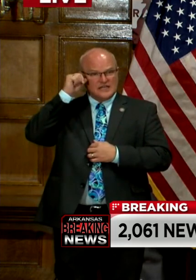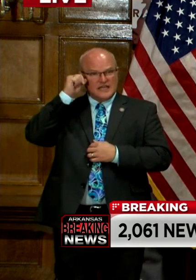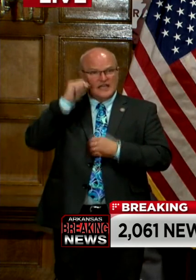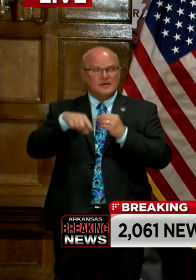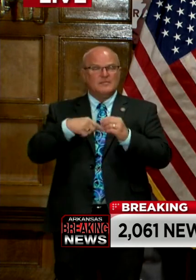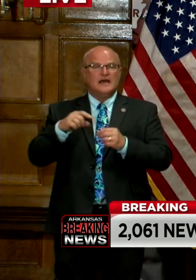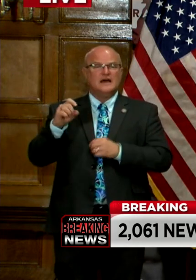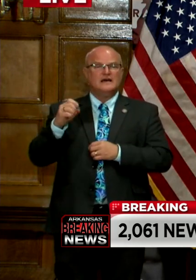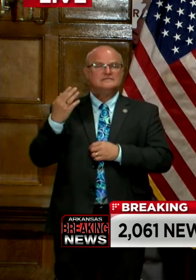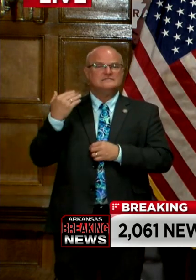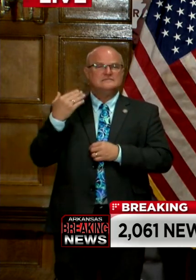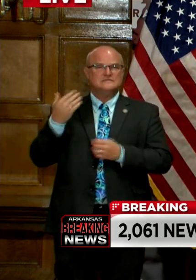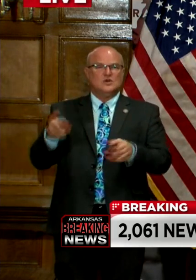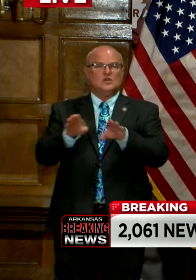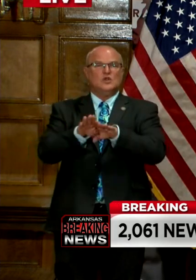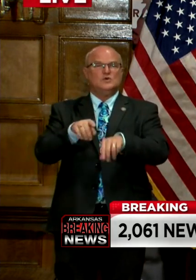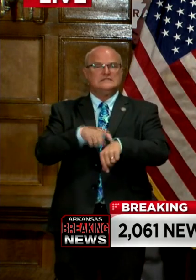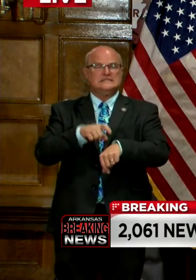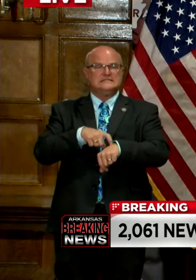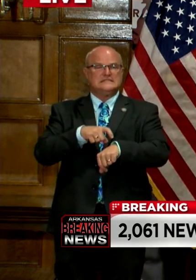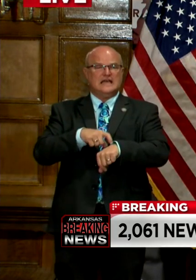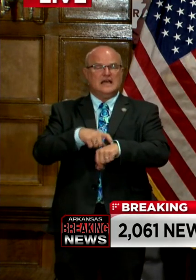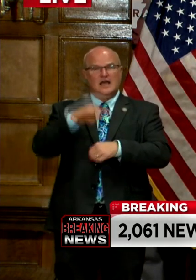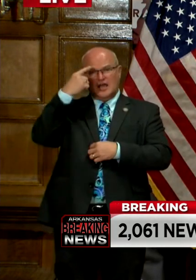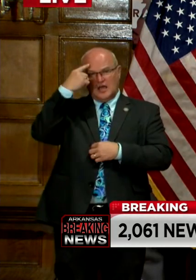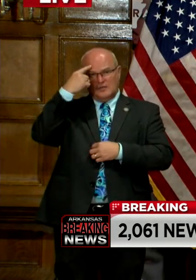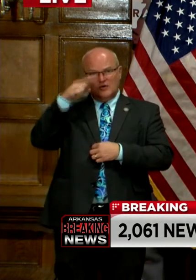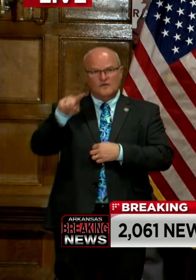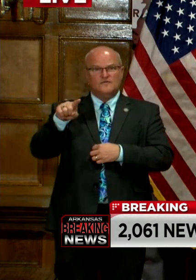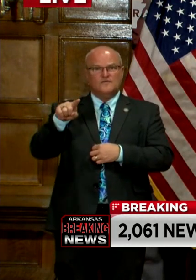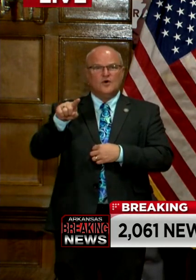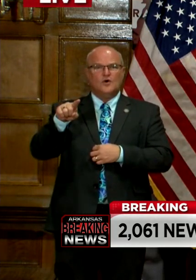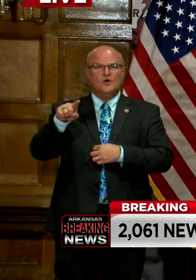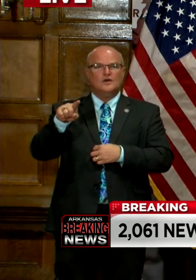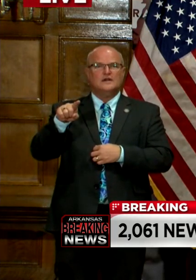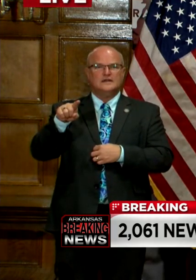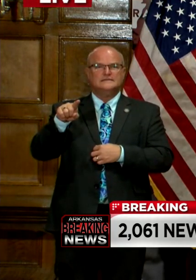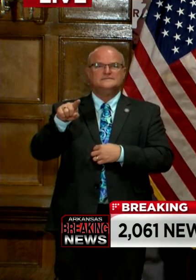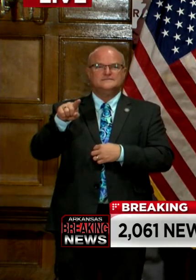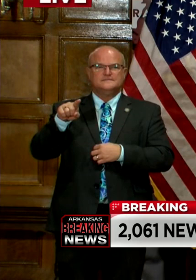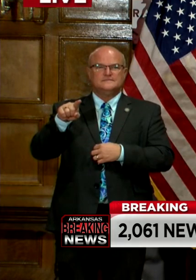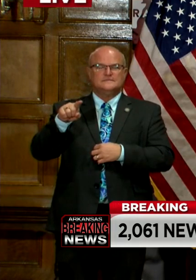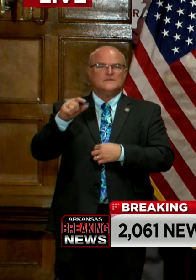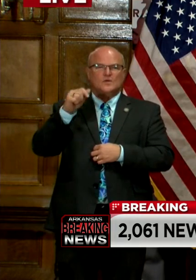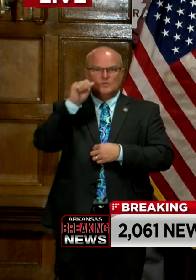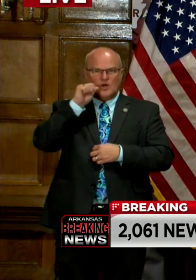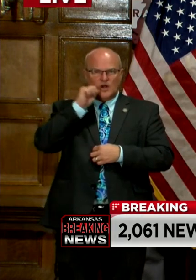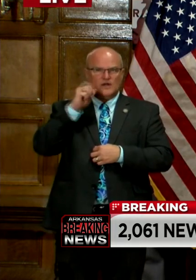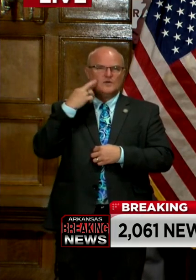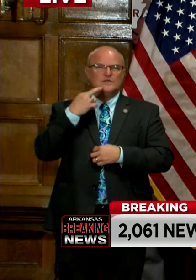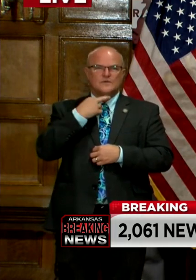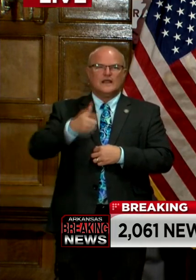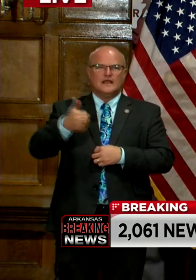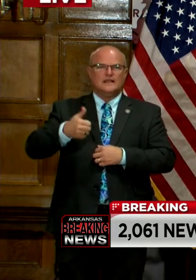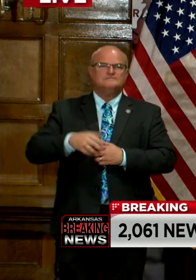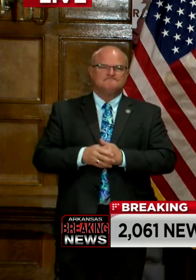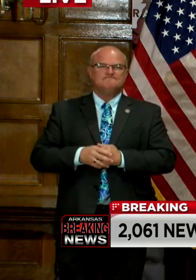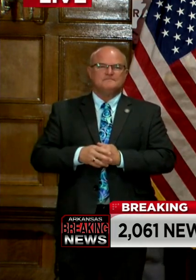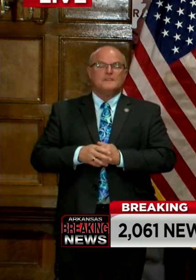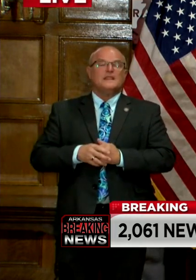HEARD? HEY, GOVERNOR A COUPLE QUESTIONS REGARDING THE ANNOUNCEMENT ON THE EARLIER